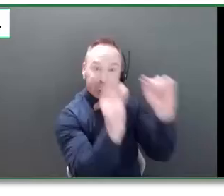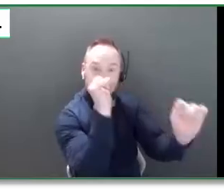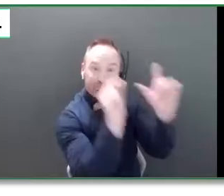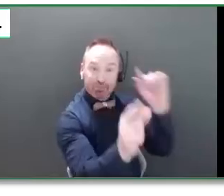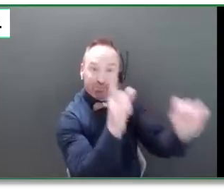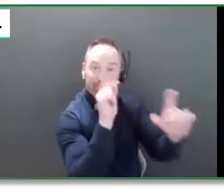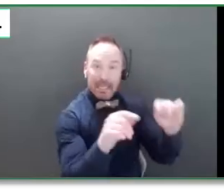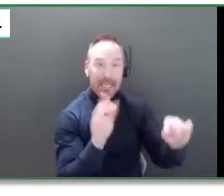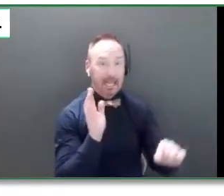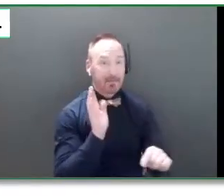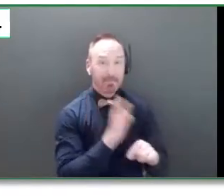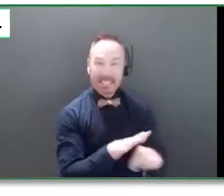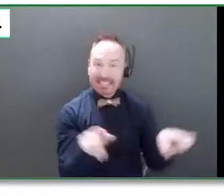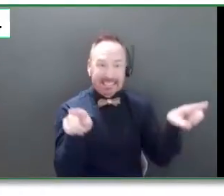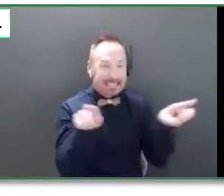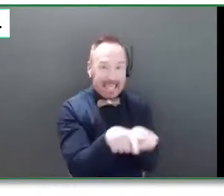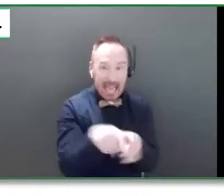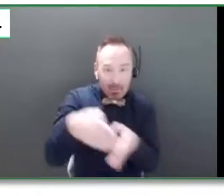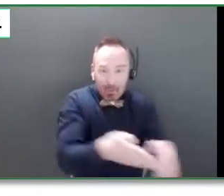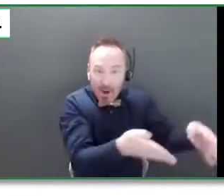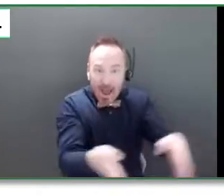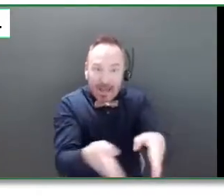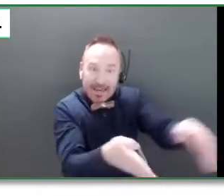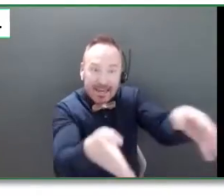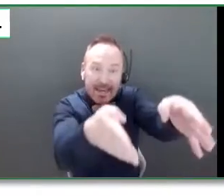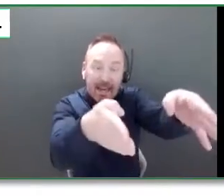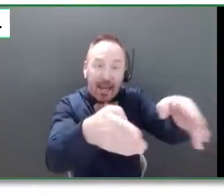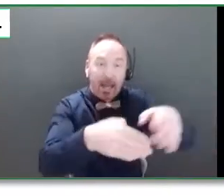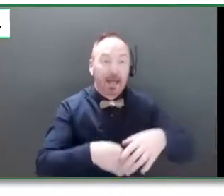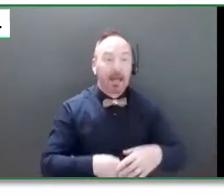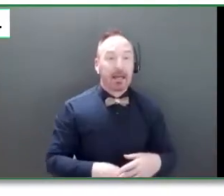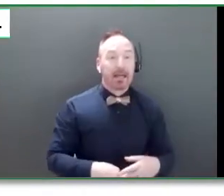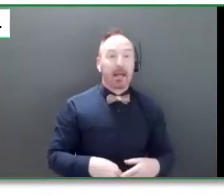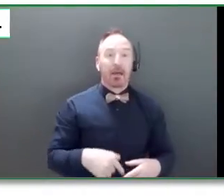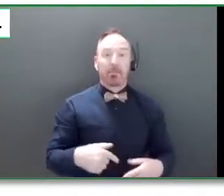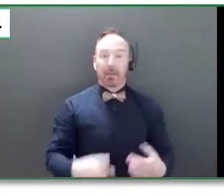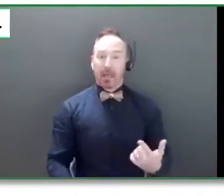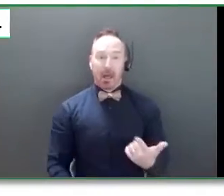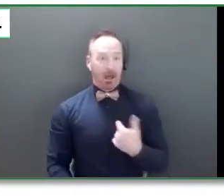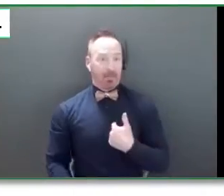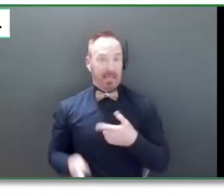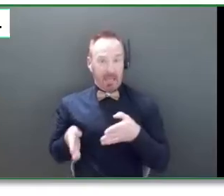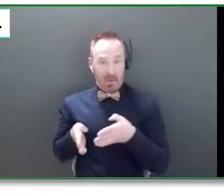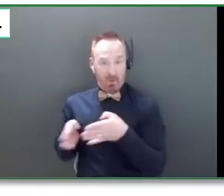I do not want to be secluded to my own run